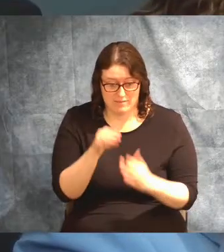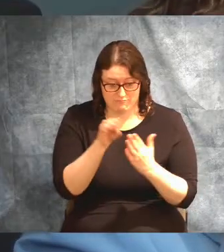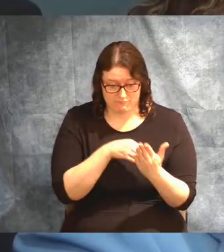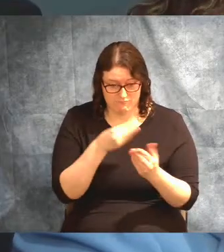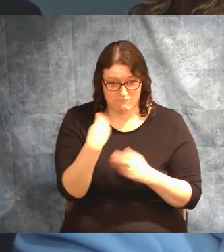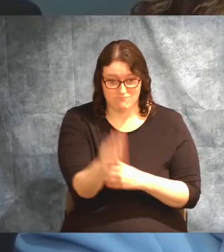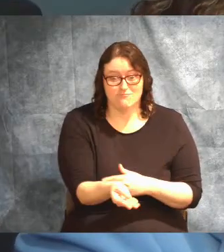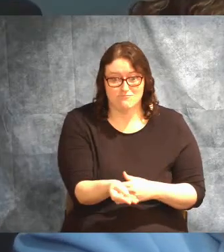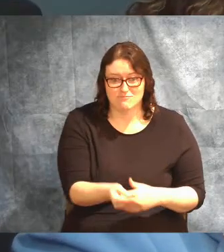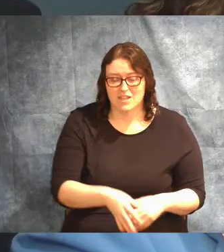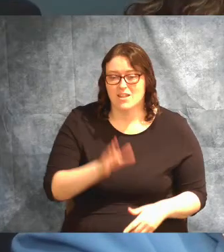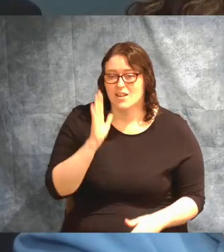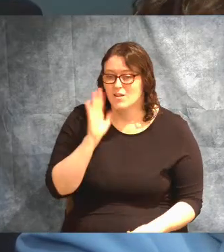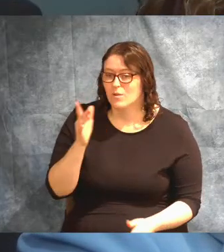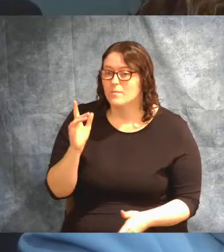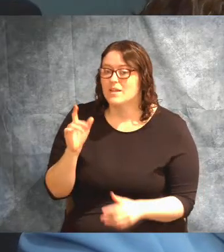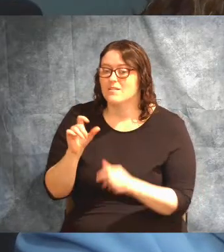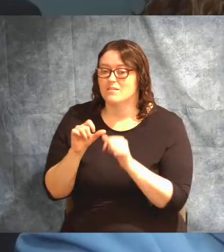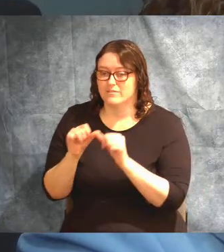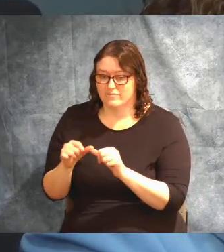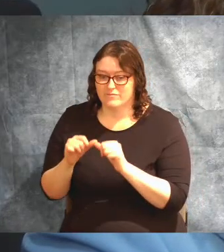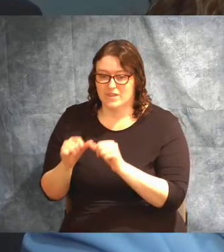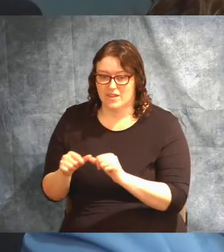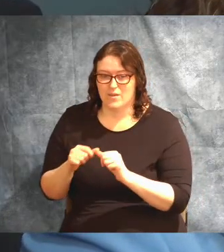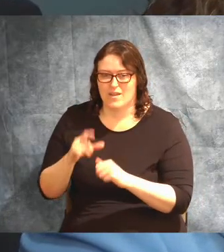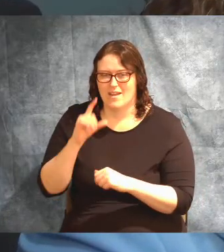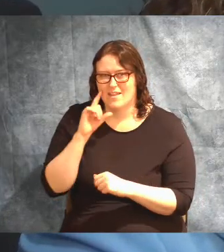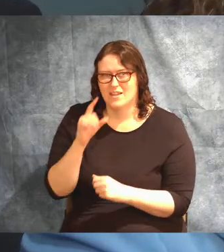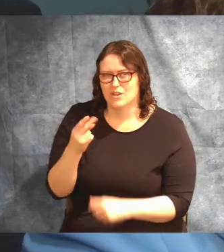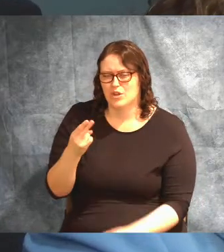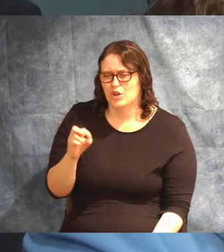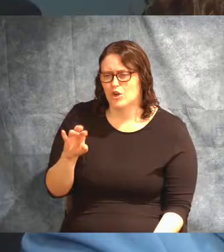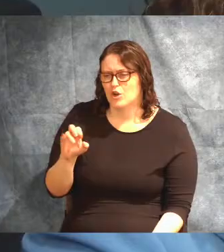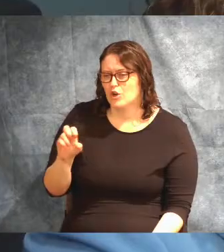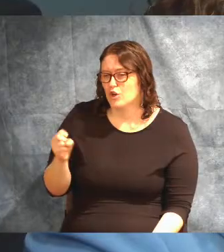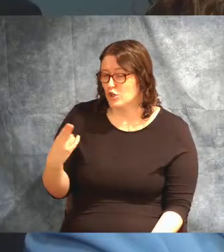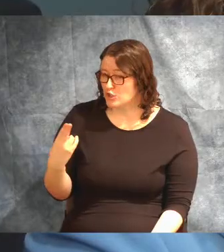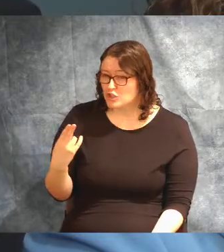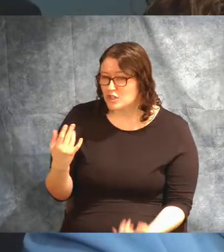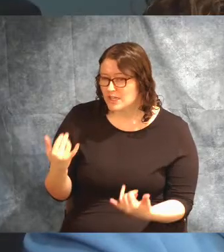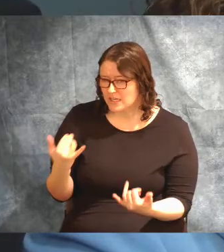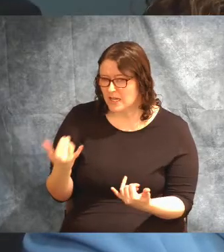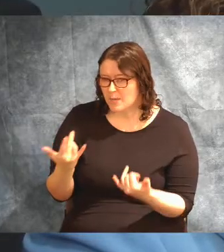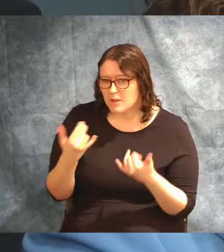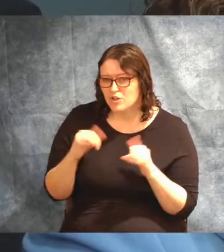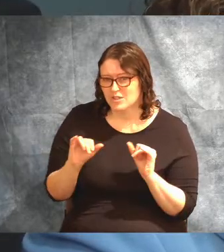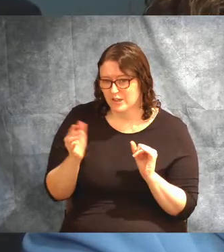will continuously now be out. I think they're at Hirsch today. but they are still out in the